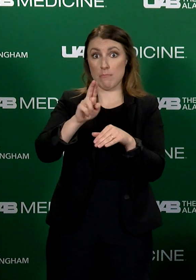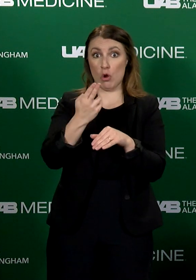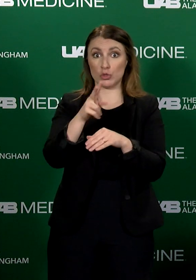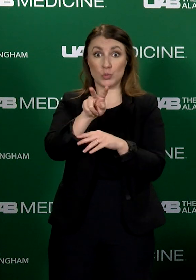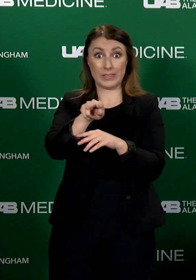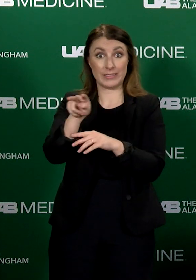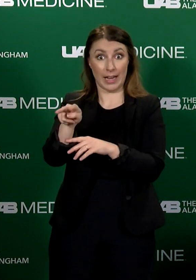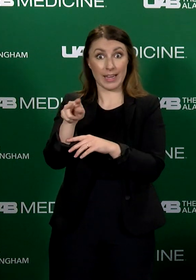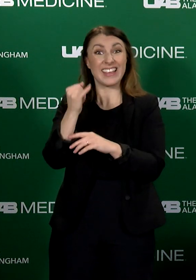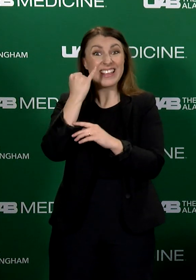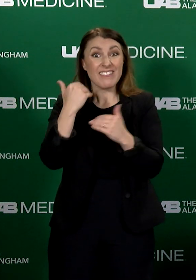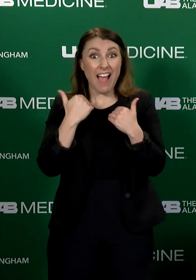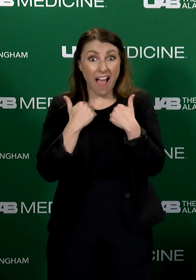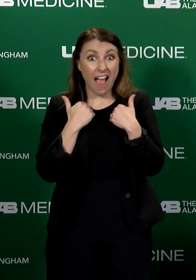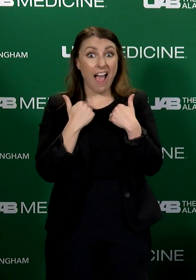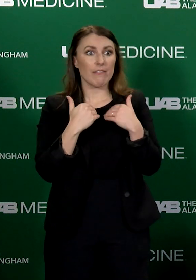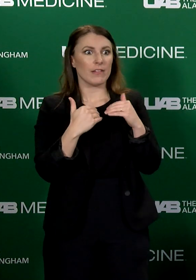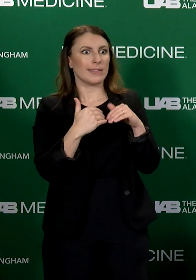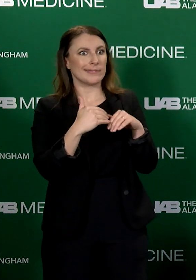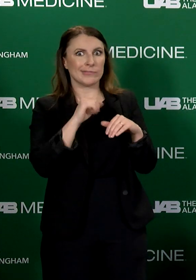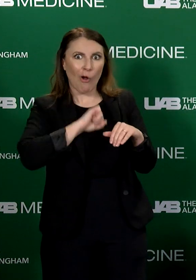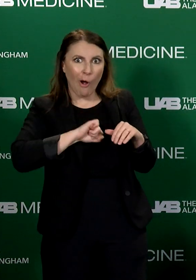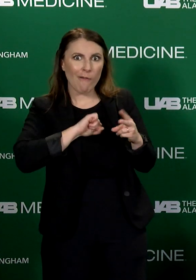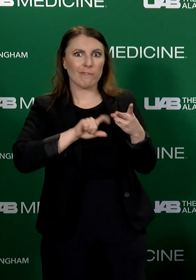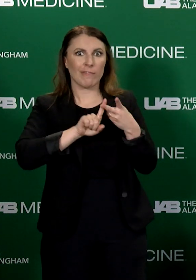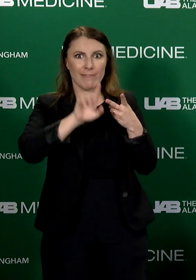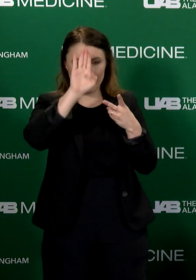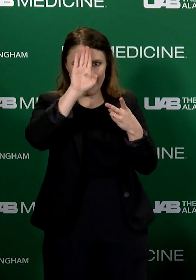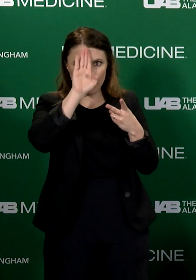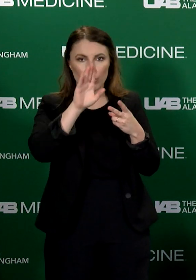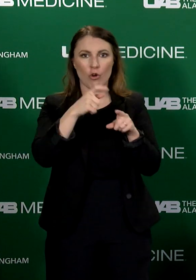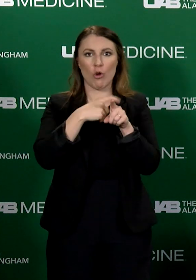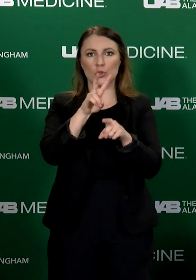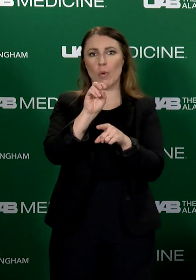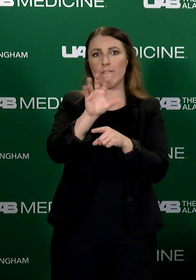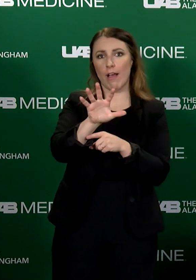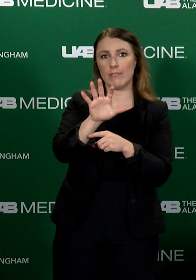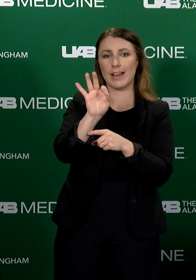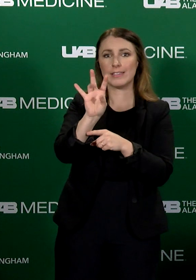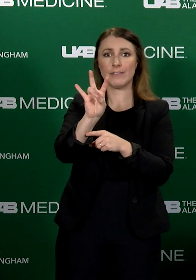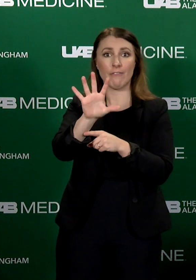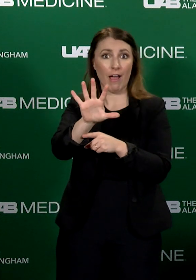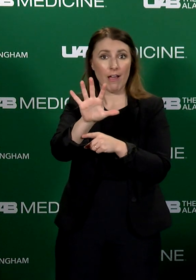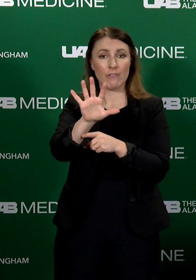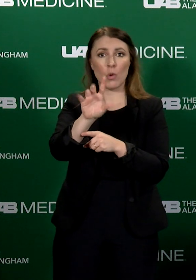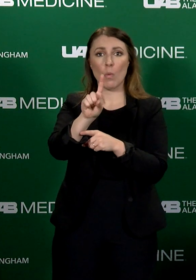cough fever shortness of breath can call 205 nine seven five one eight eight one